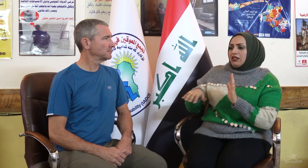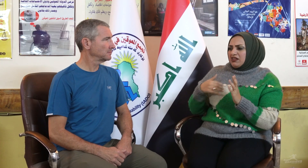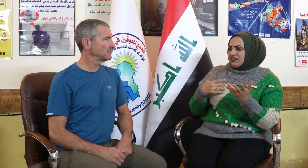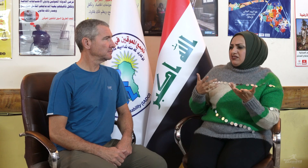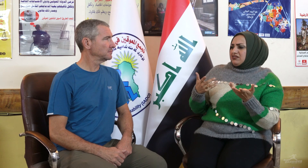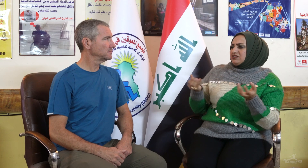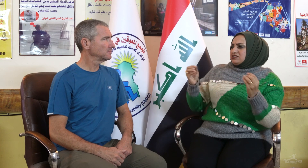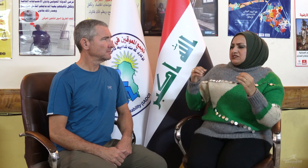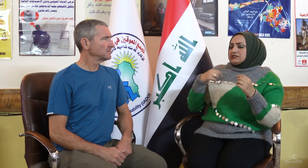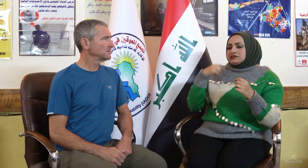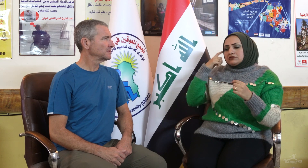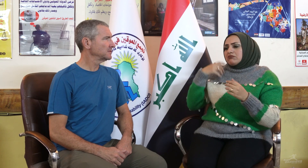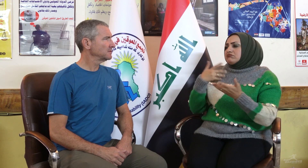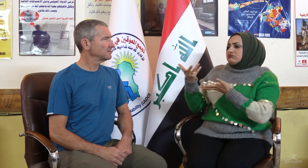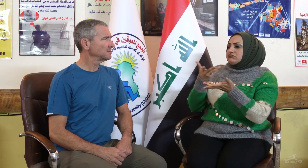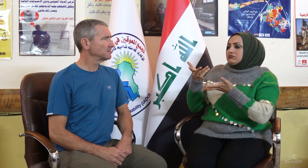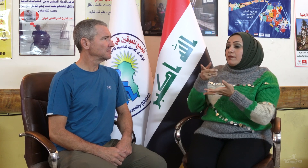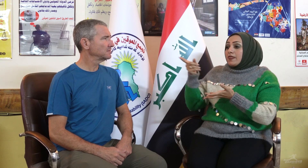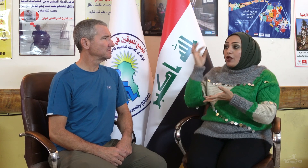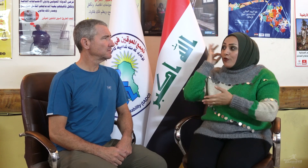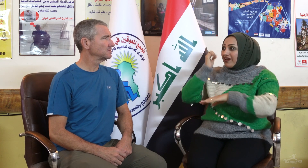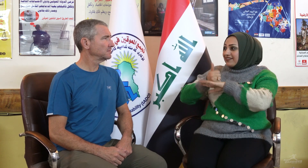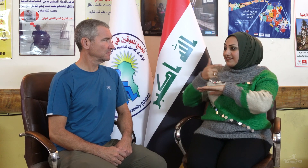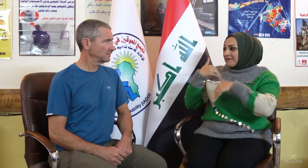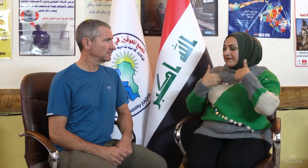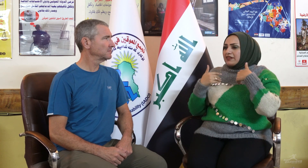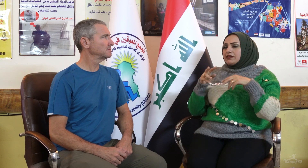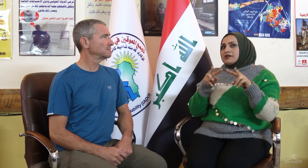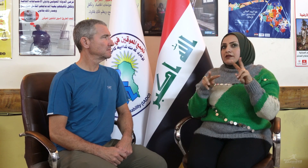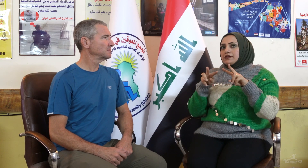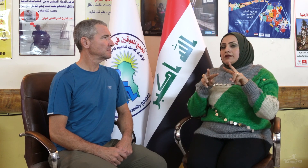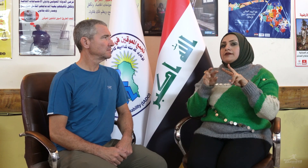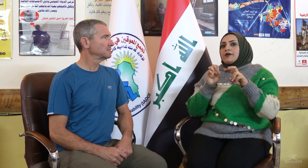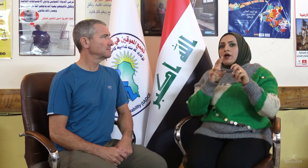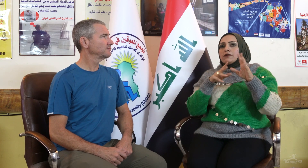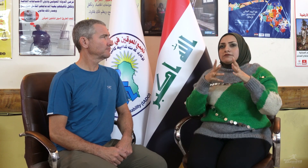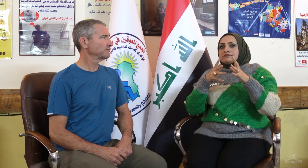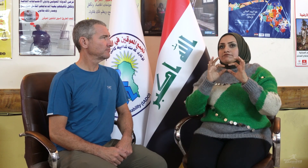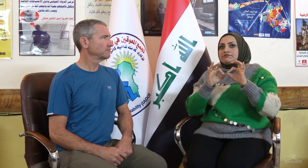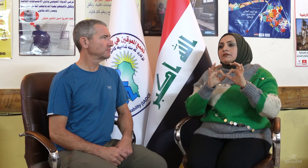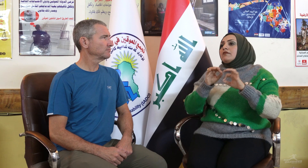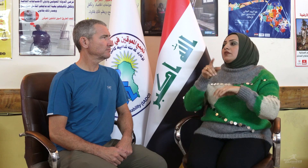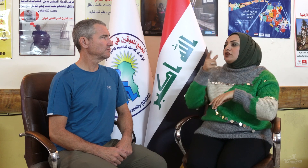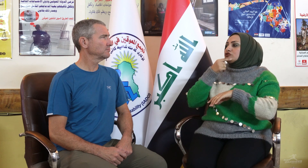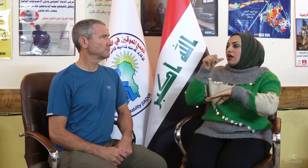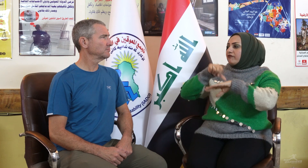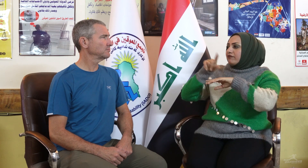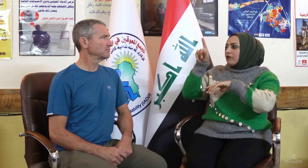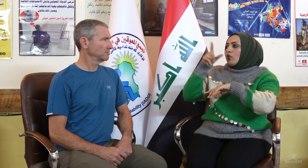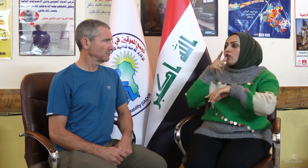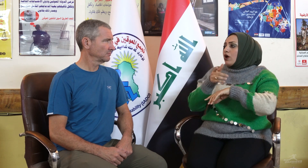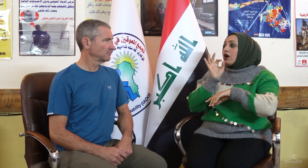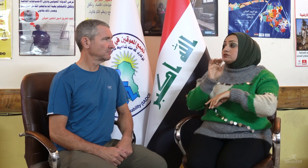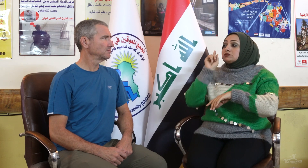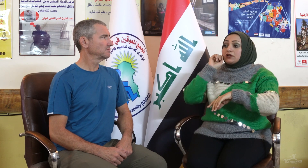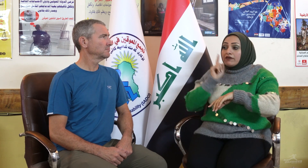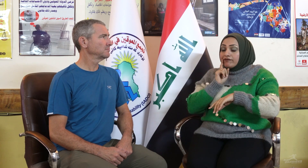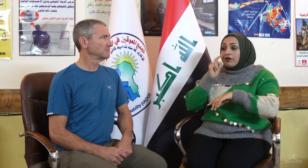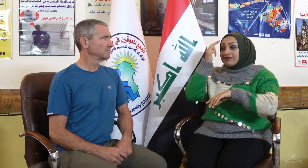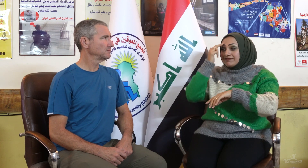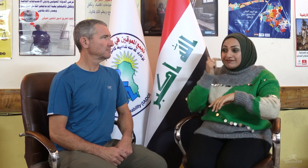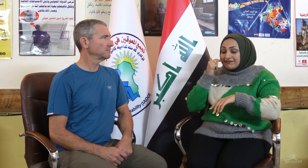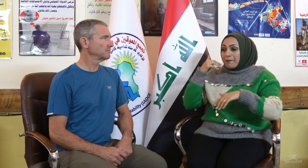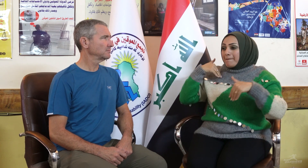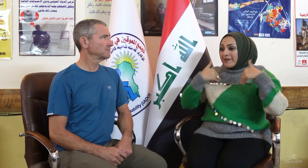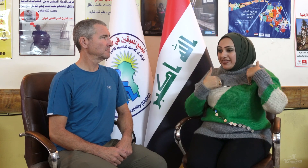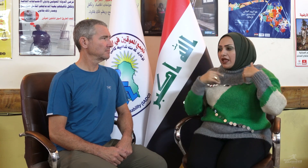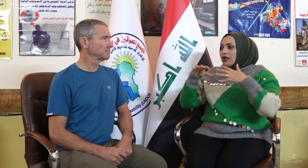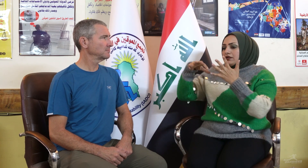We can see how hearing government agencies view this.